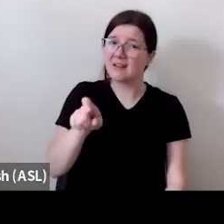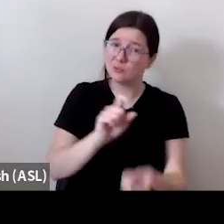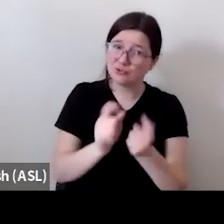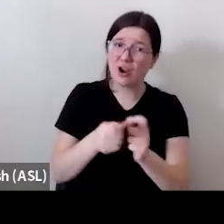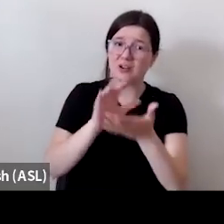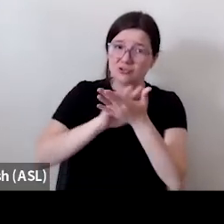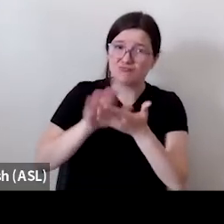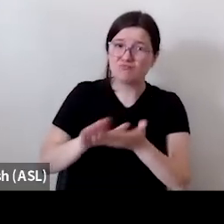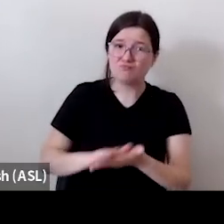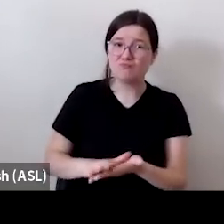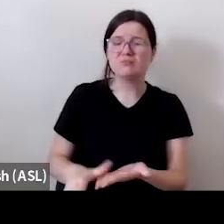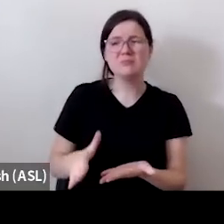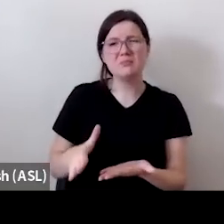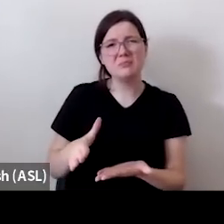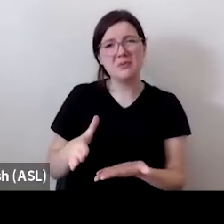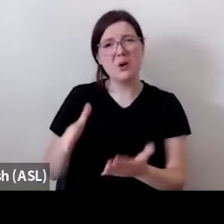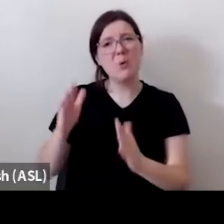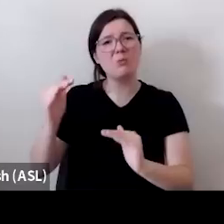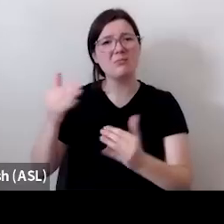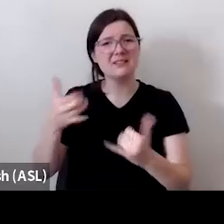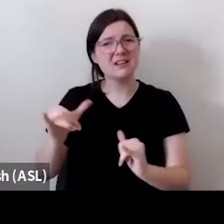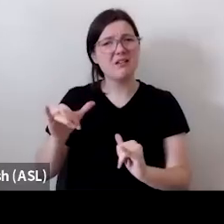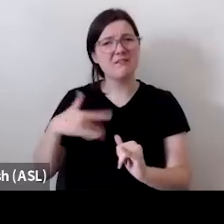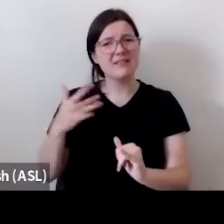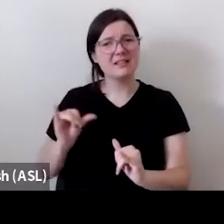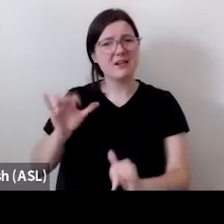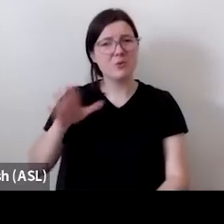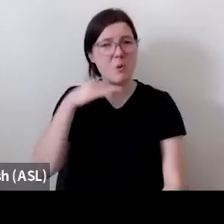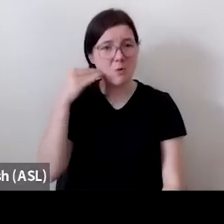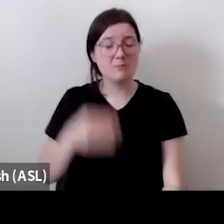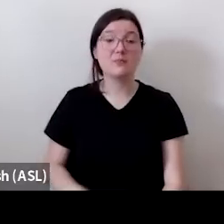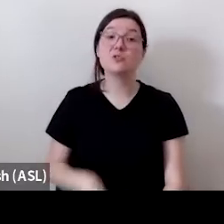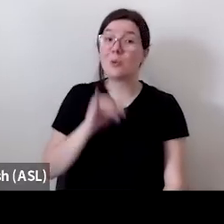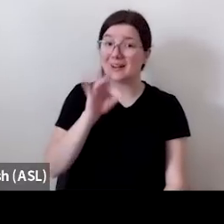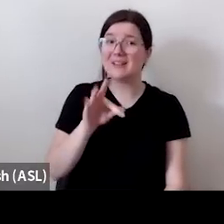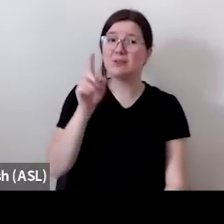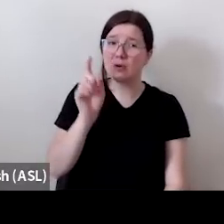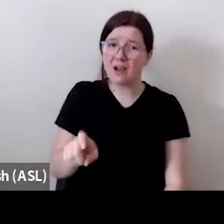So if you do have to come in on that side of like, okay, we do have to intervene, letting them know how it's going